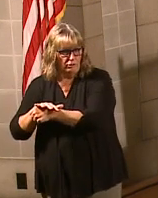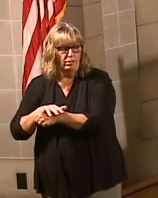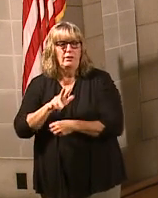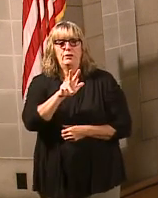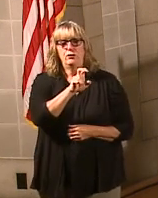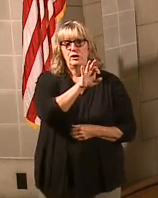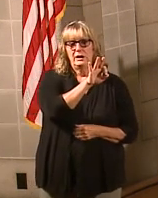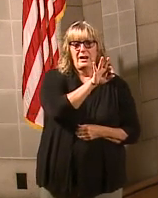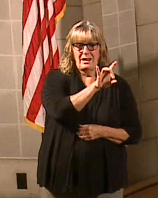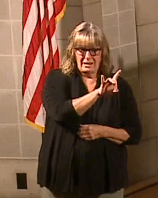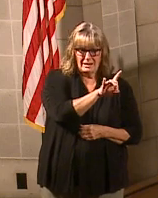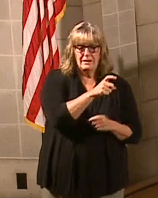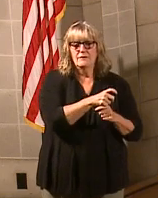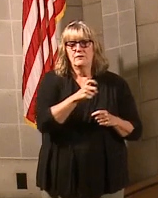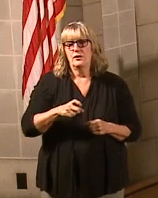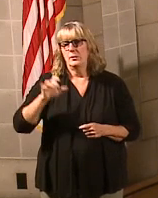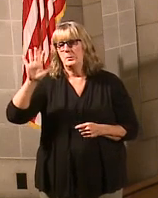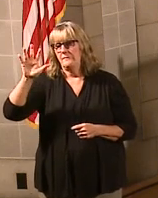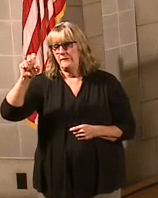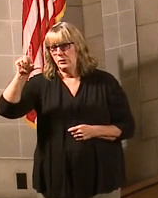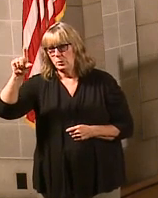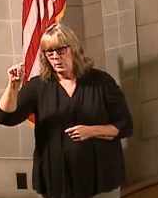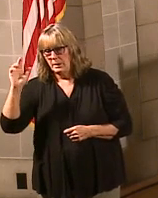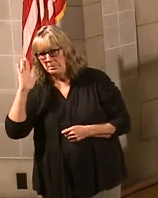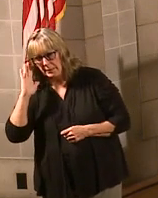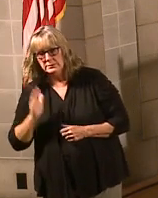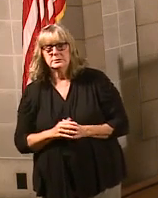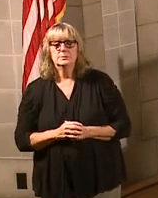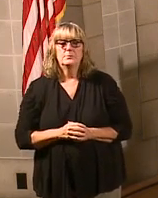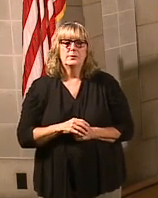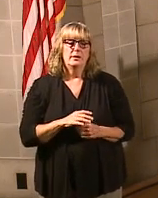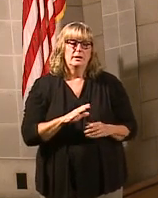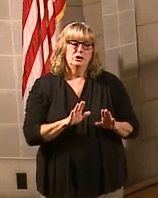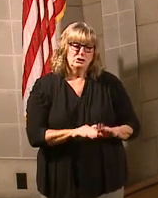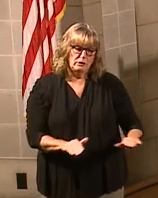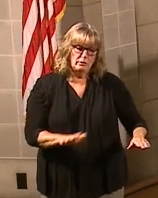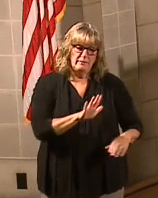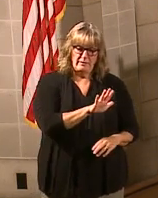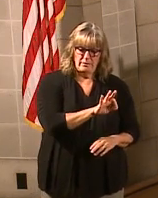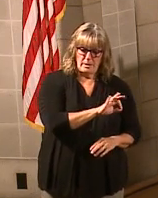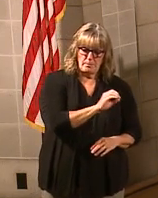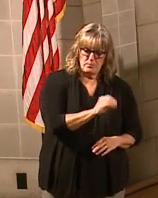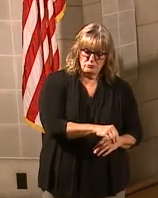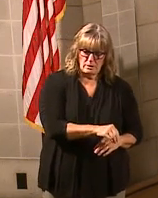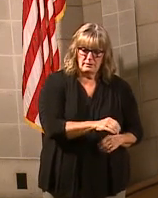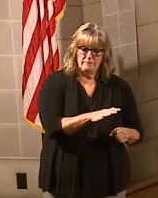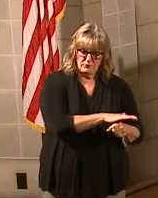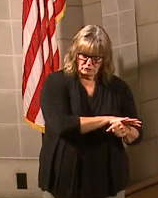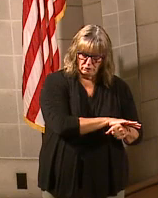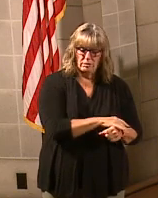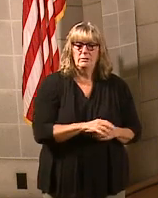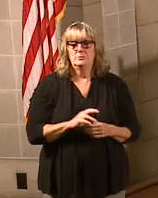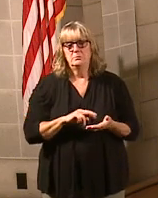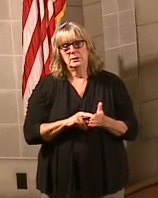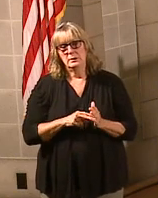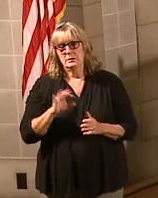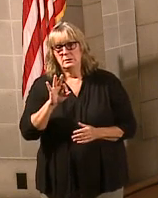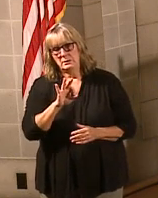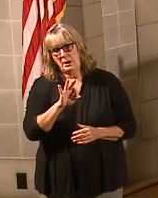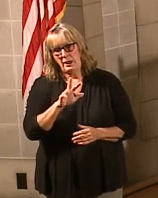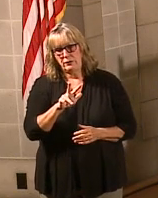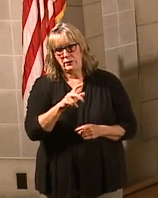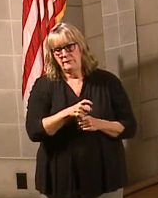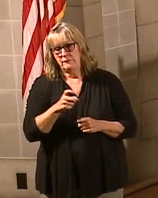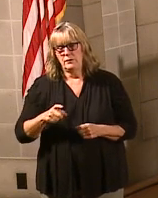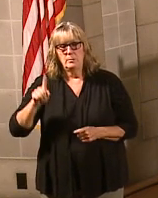WITH REGARD TO I.